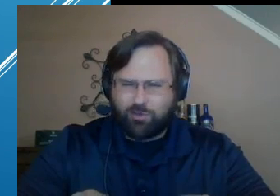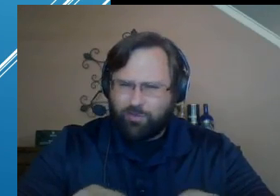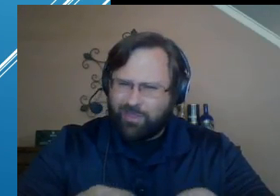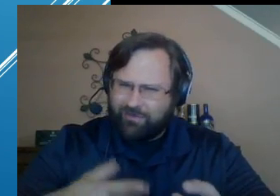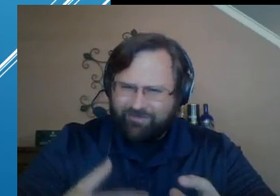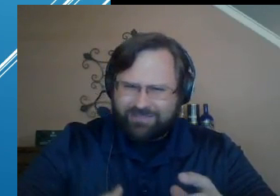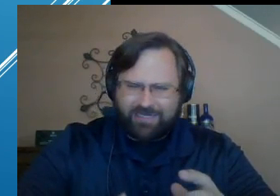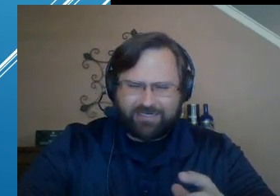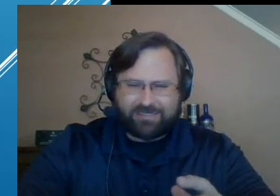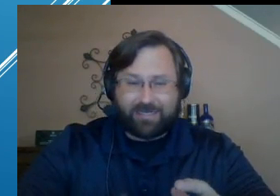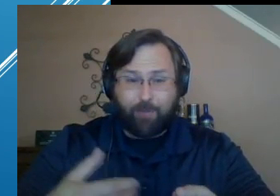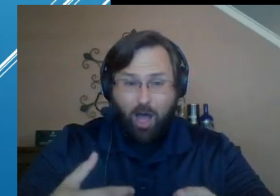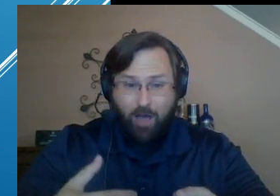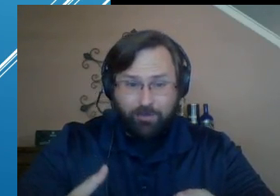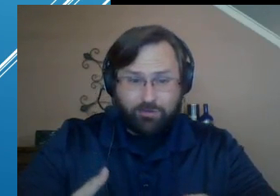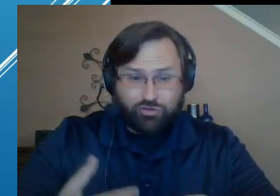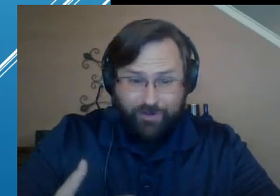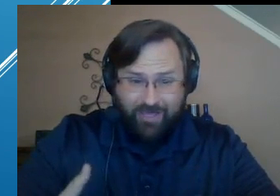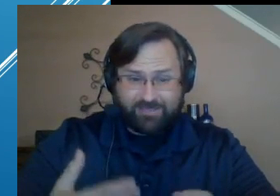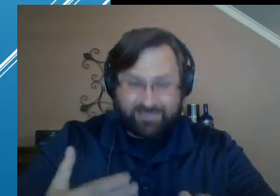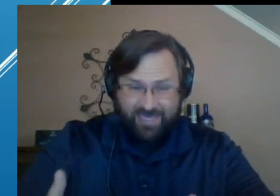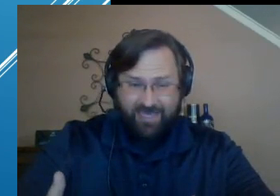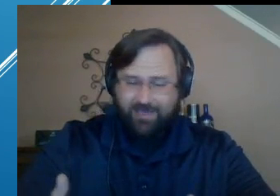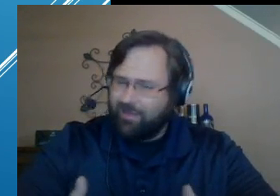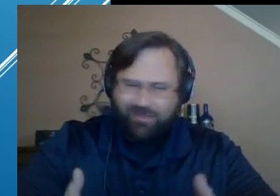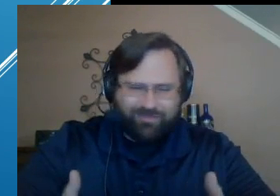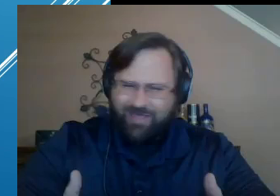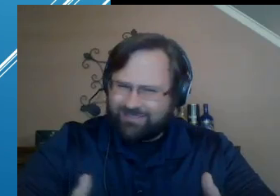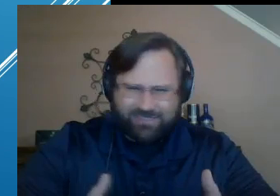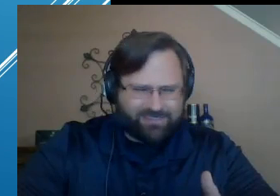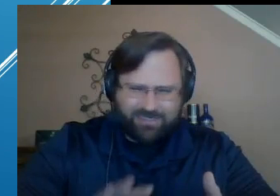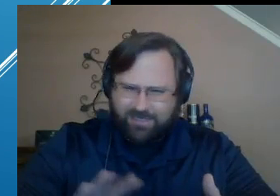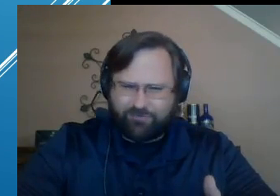so you have that tendency to say Bob tree see that tendency doesn't come from